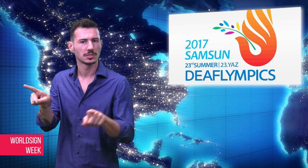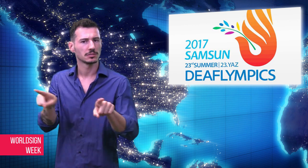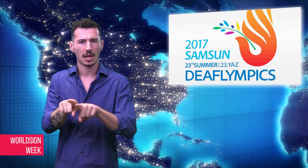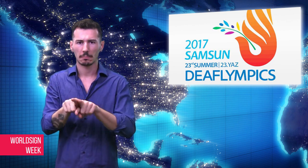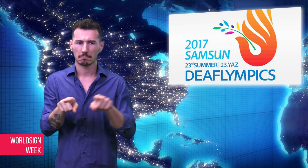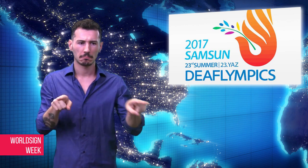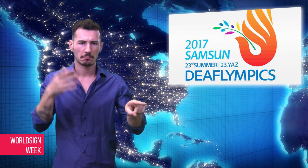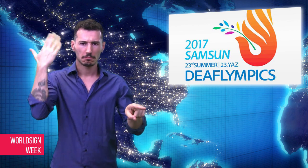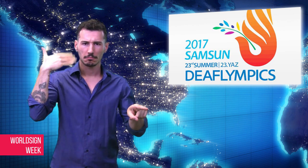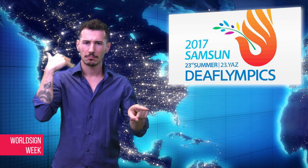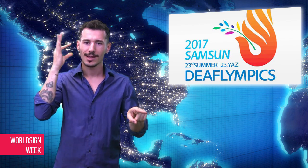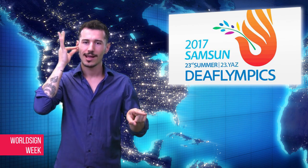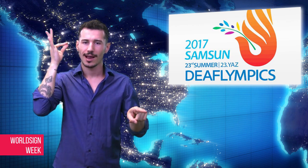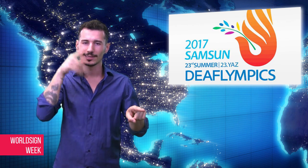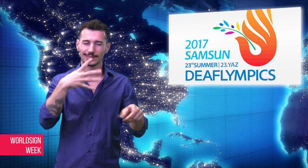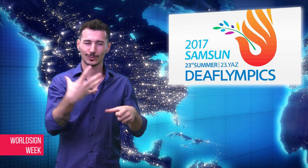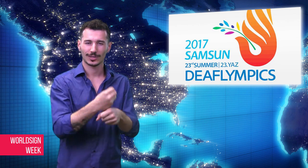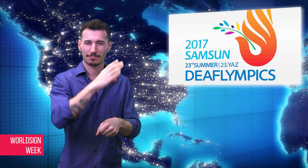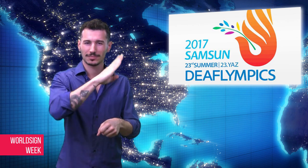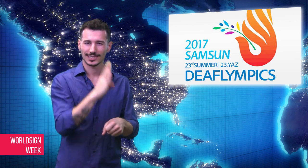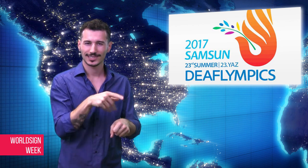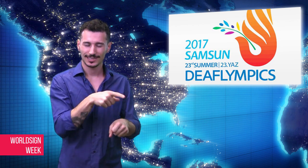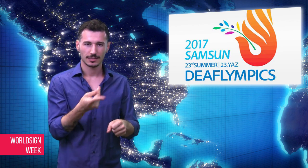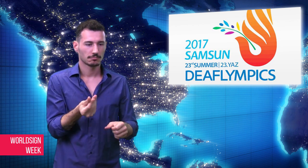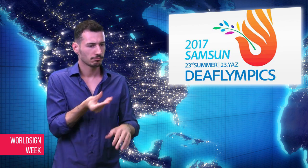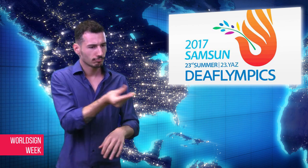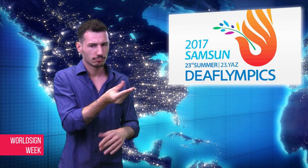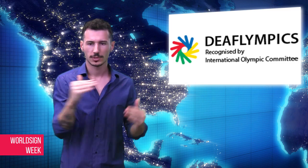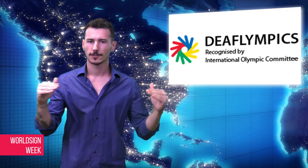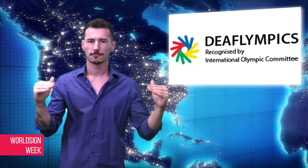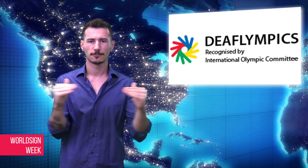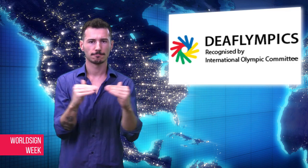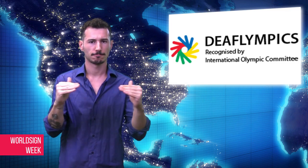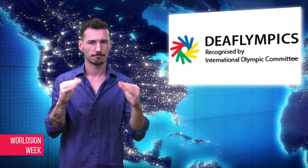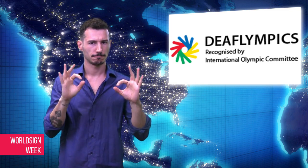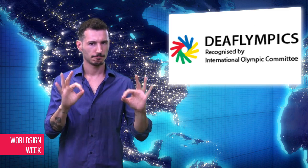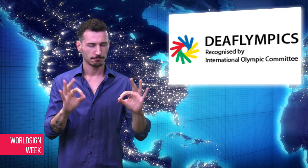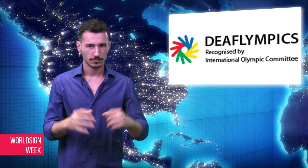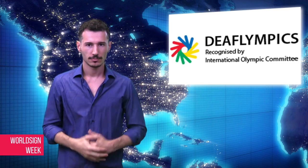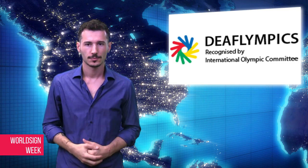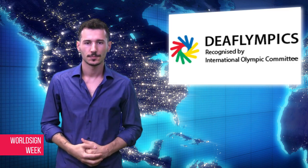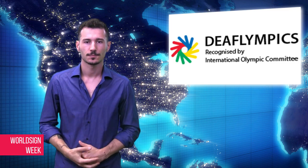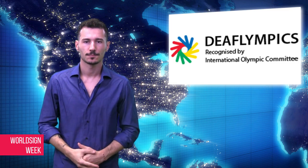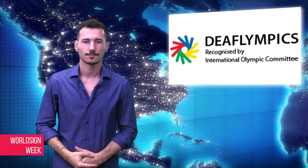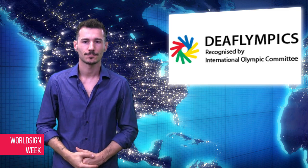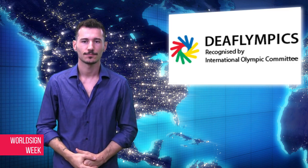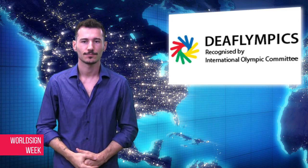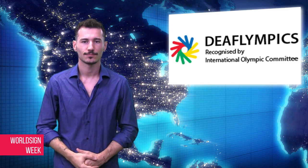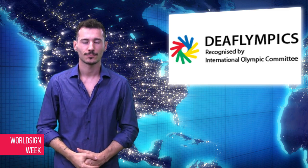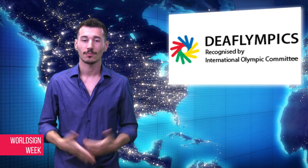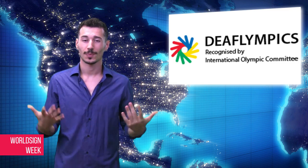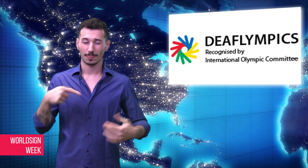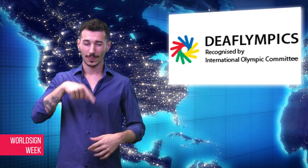gives cash prizes to Russian Deaf athletics in same amounts that is paid